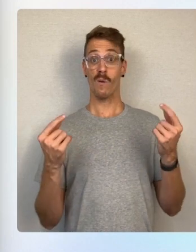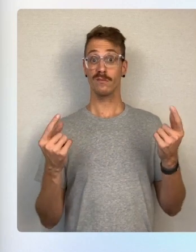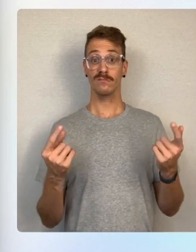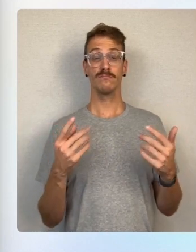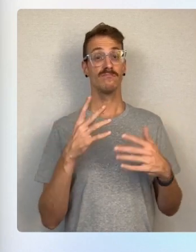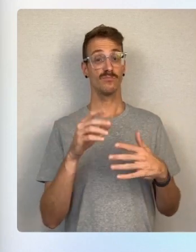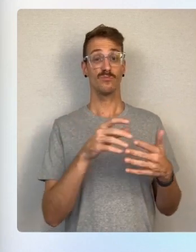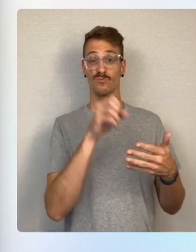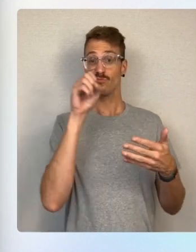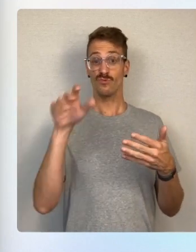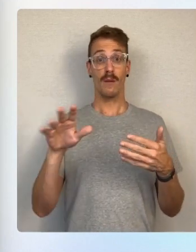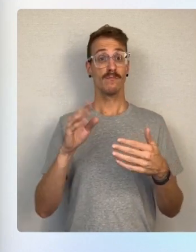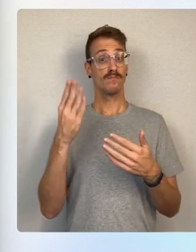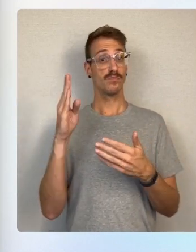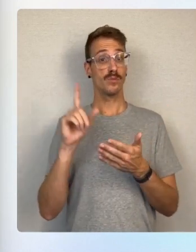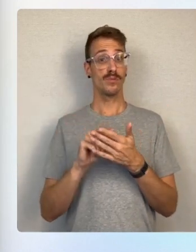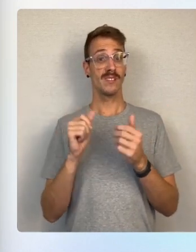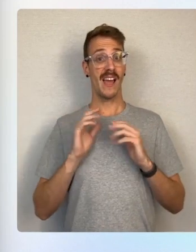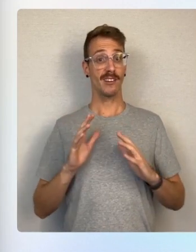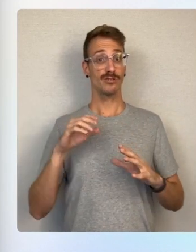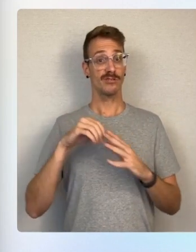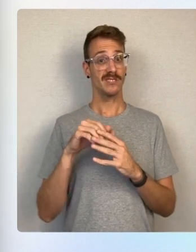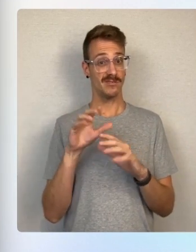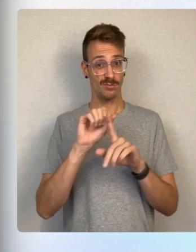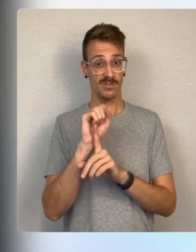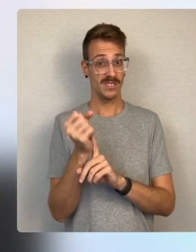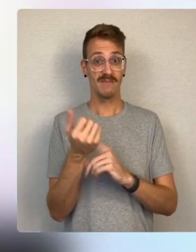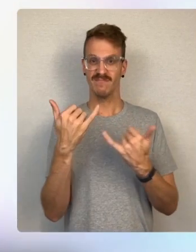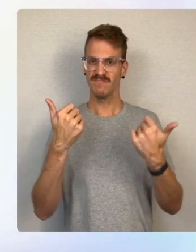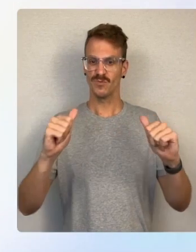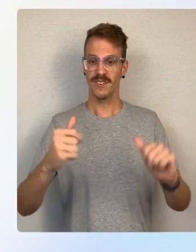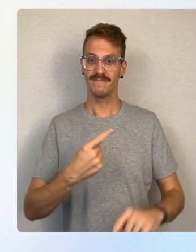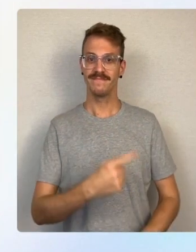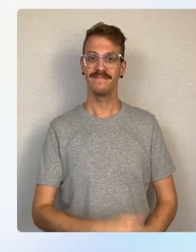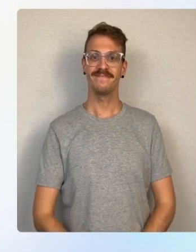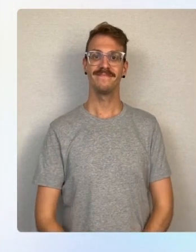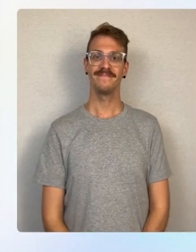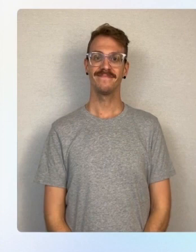Now all you have to do is drop your blueprint actor and do your scene. That's it. Let's try it out.